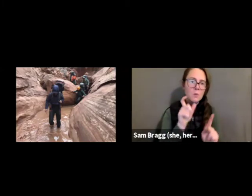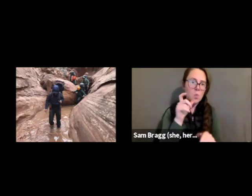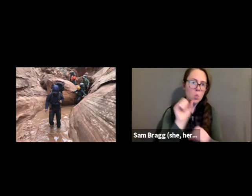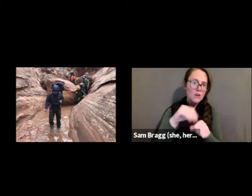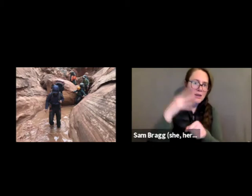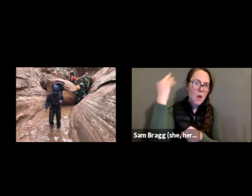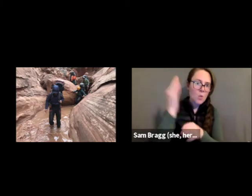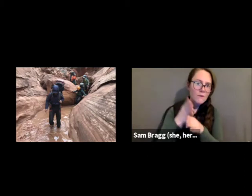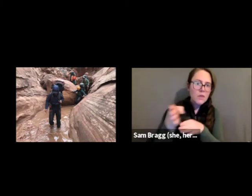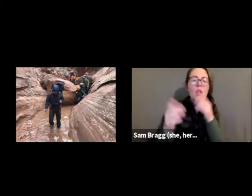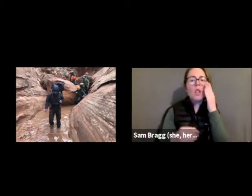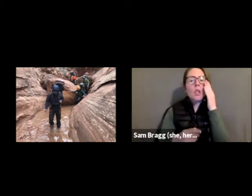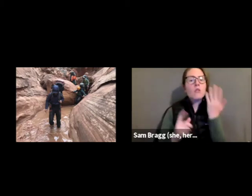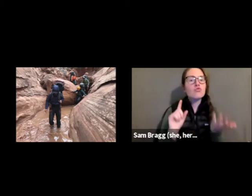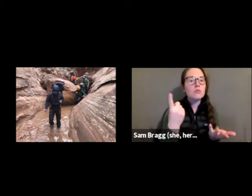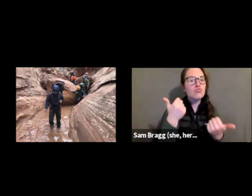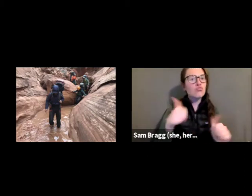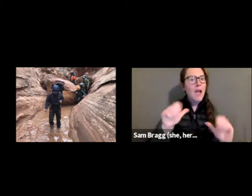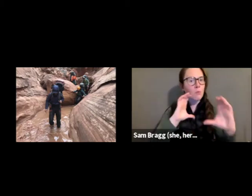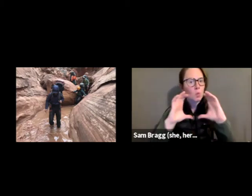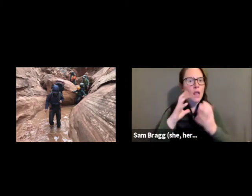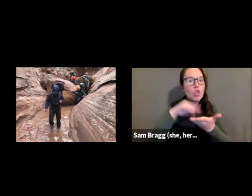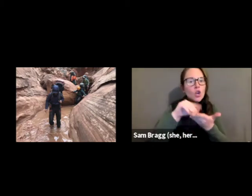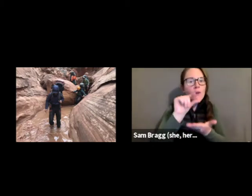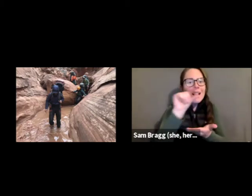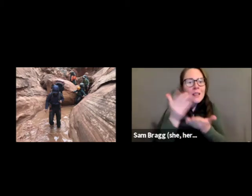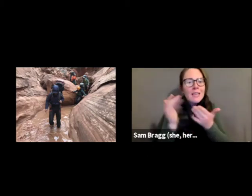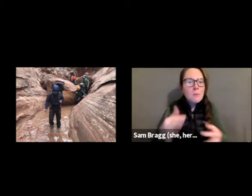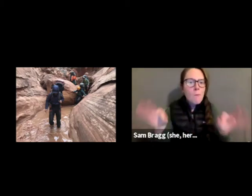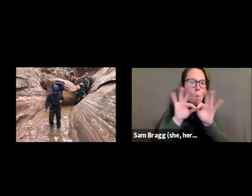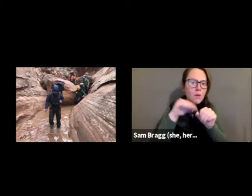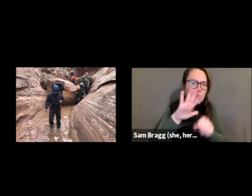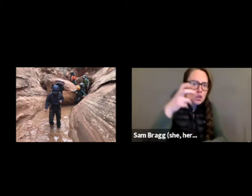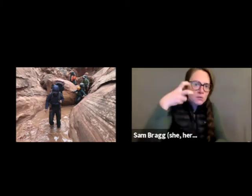via the interpreters whereas if the instructor was able to just communicate directly with me